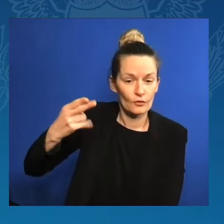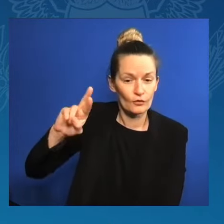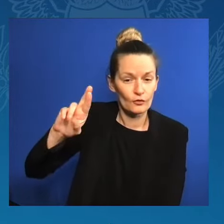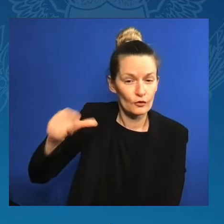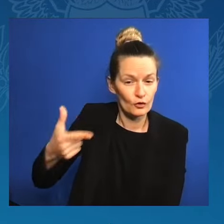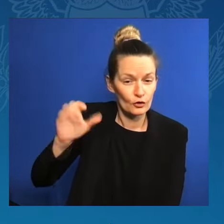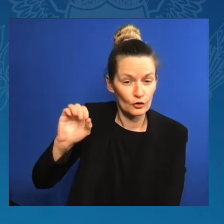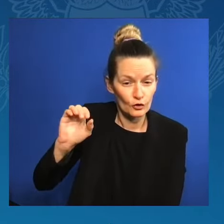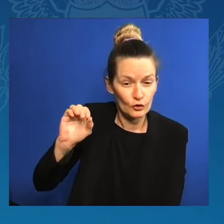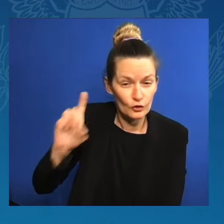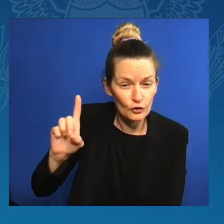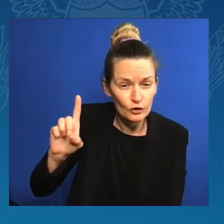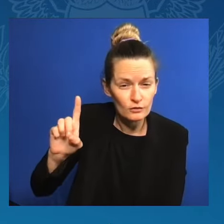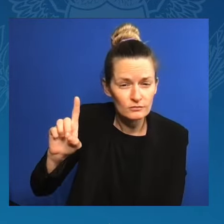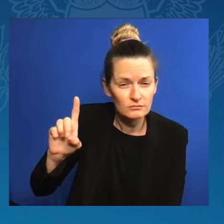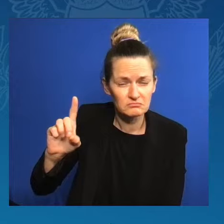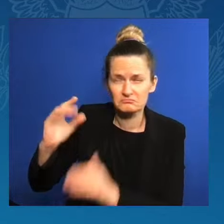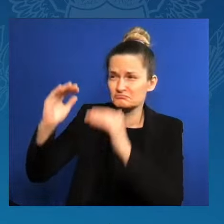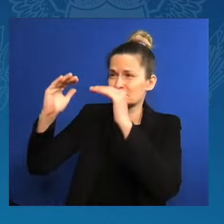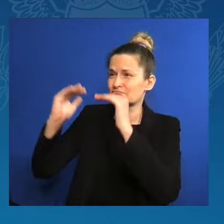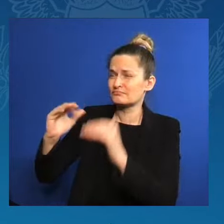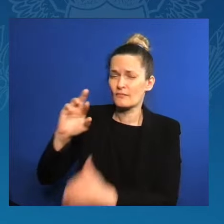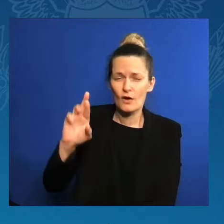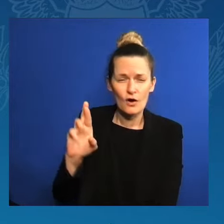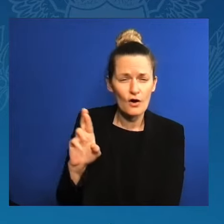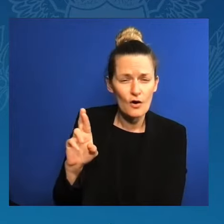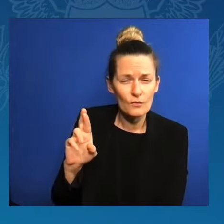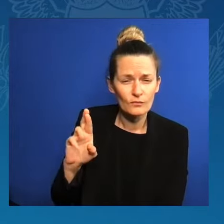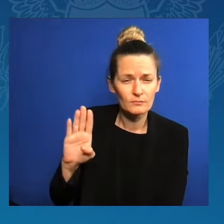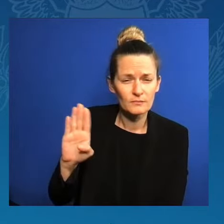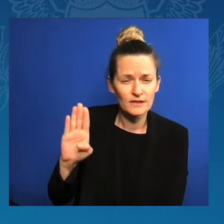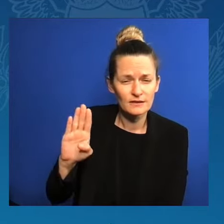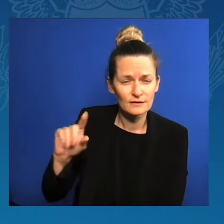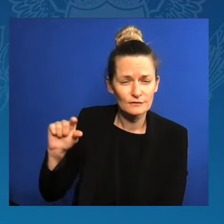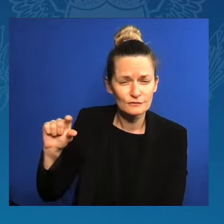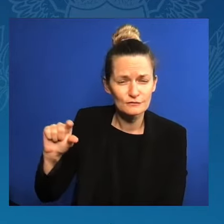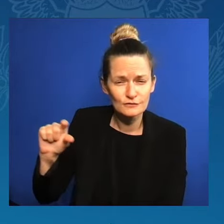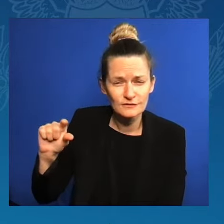took a constitutional right, that had been recognized,